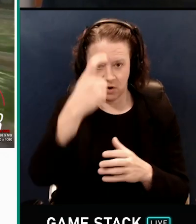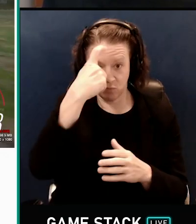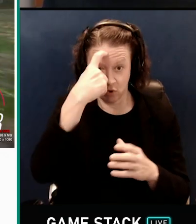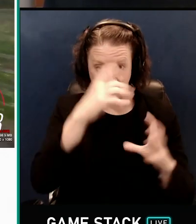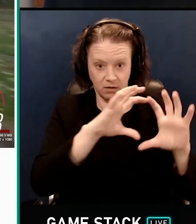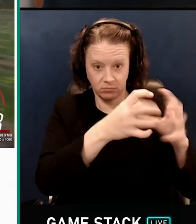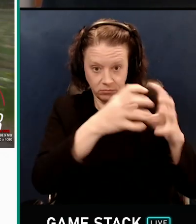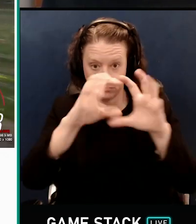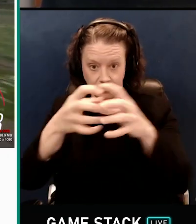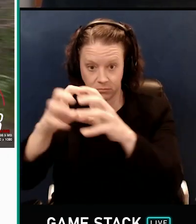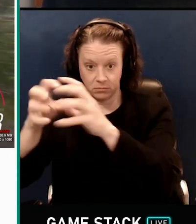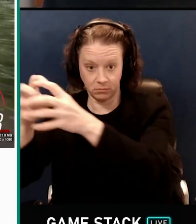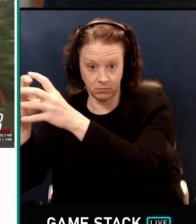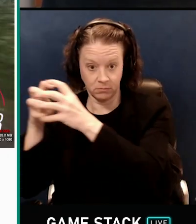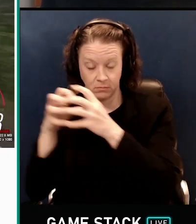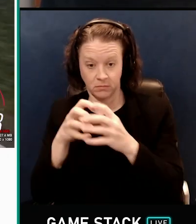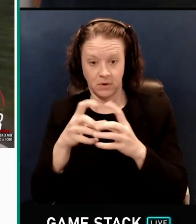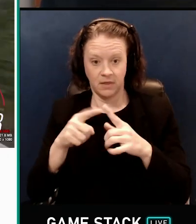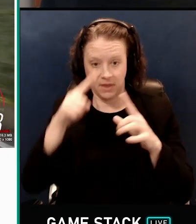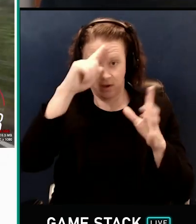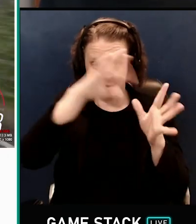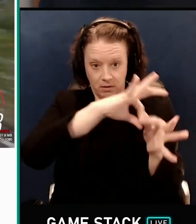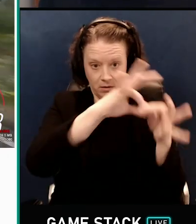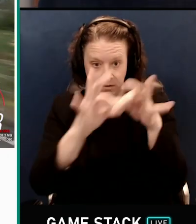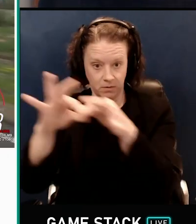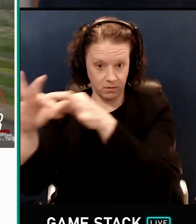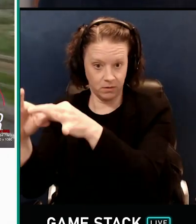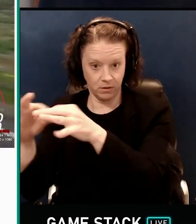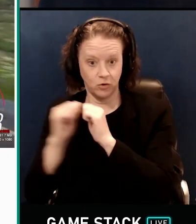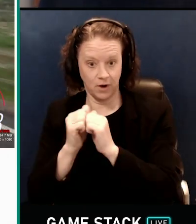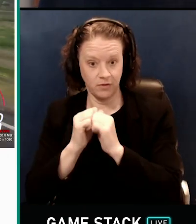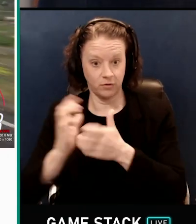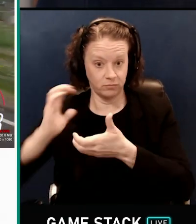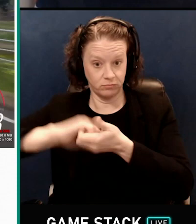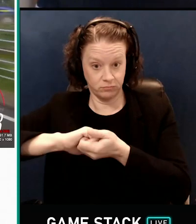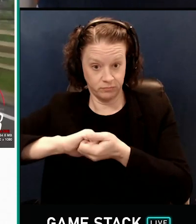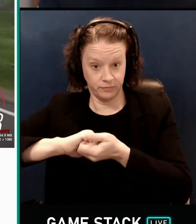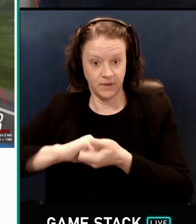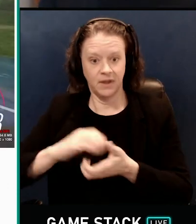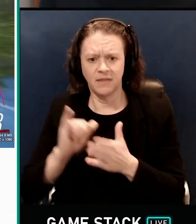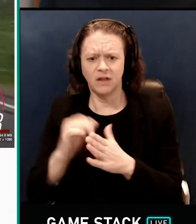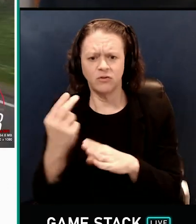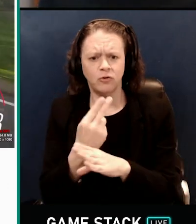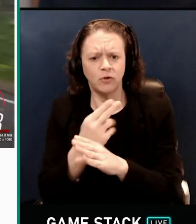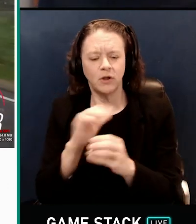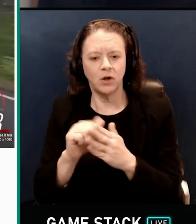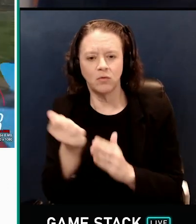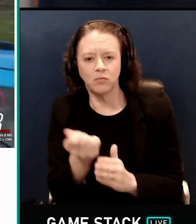getting to work together collaboratively. This is really useful inside multiplayer scenarios where you might